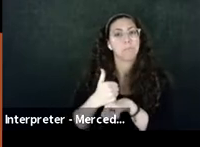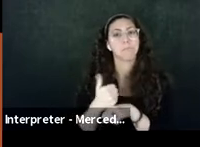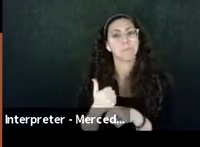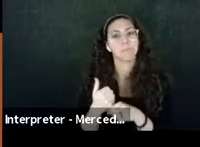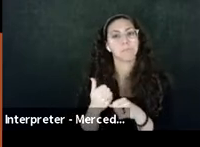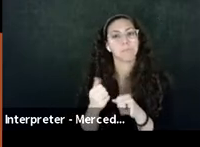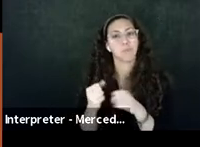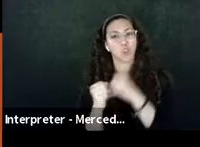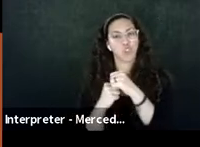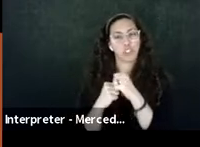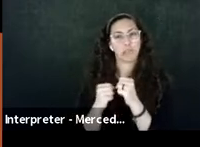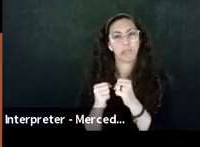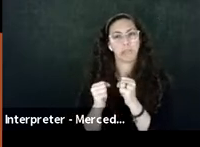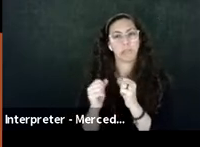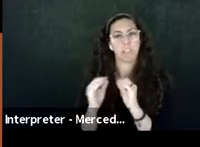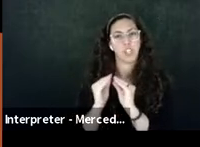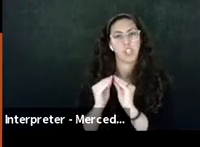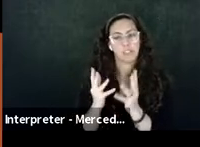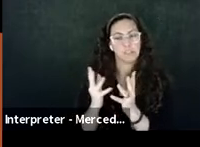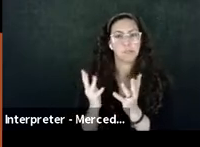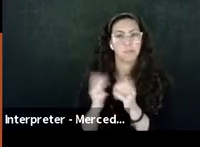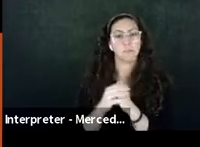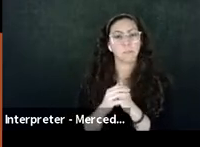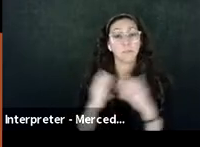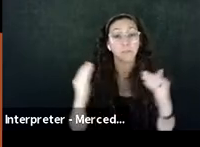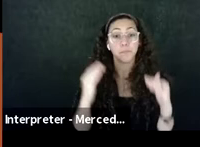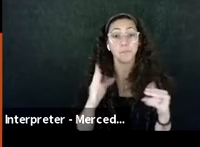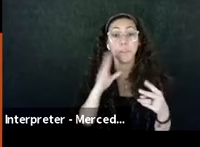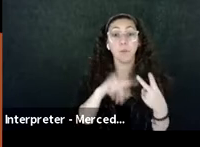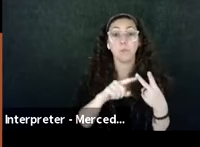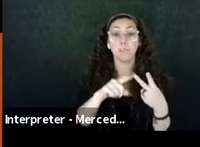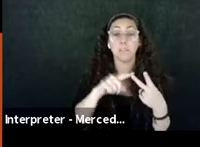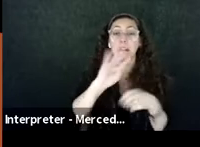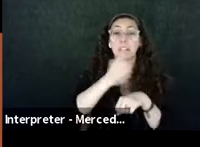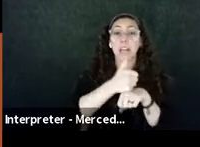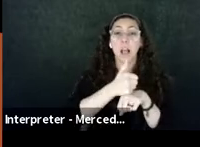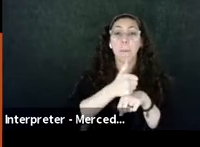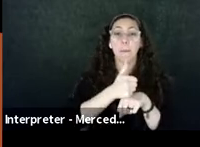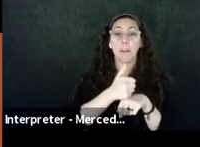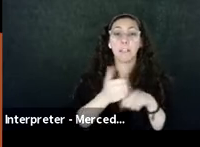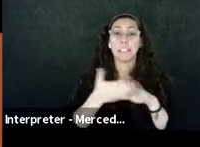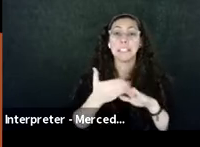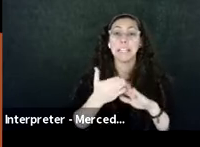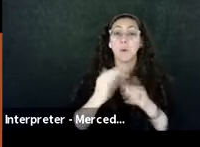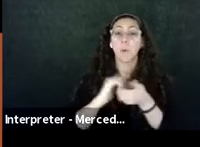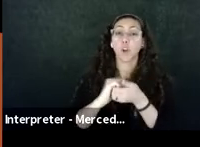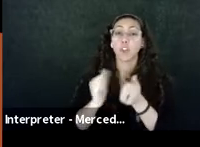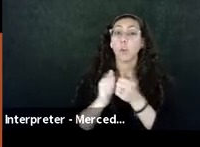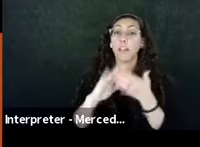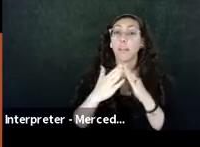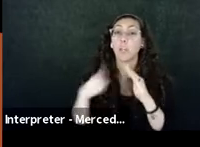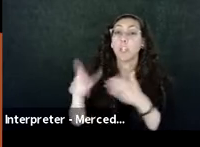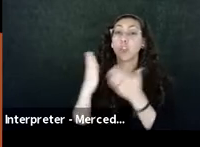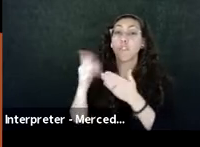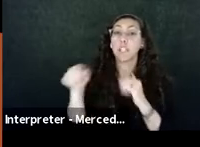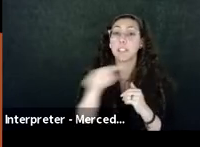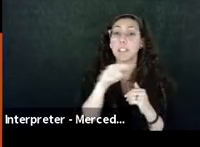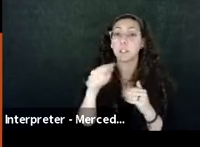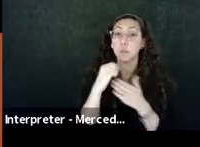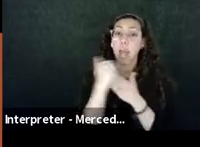Natalie Chavez: And then we are going to establish a stand up sustainable partnerships with community service homeless providers to link students to emergency and long term housing resources so